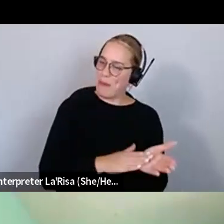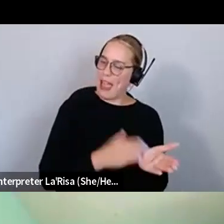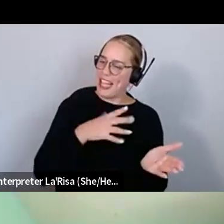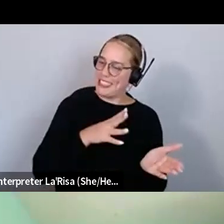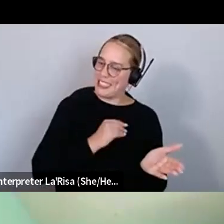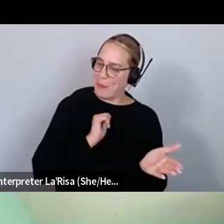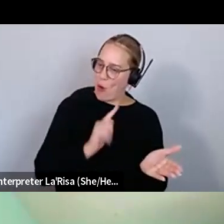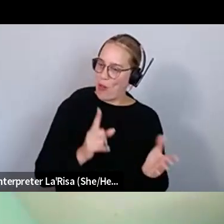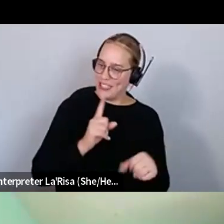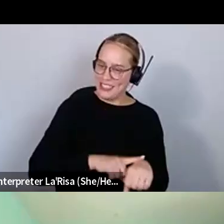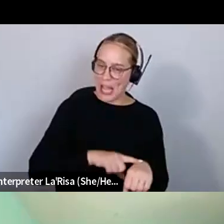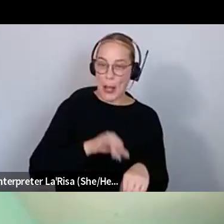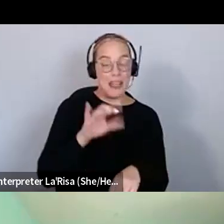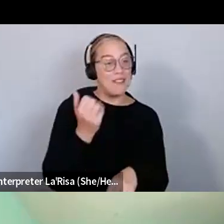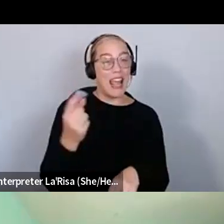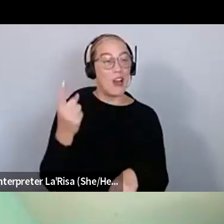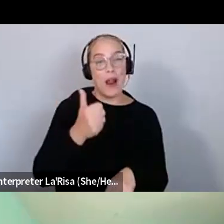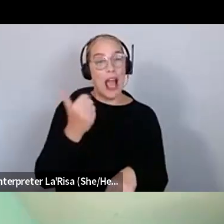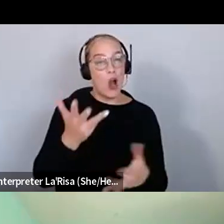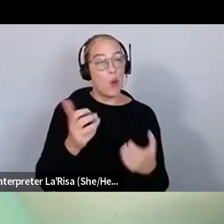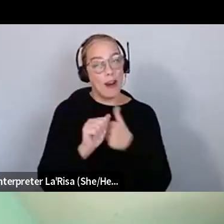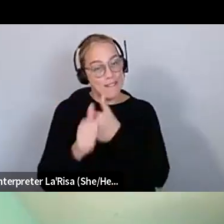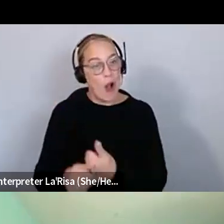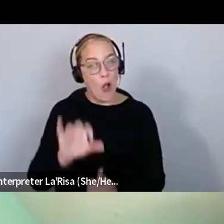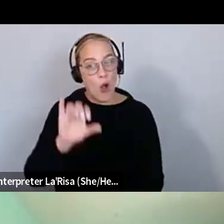Danger zone. Also a good one.